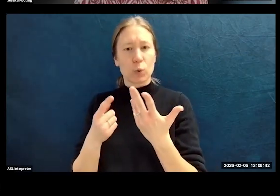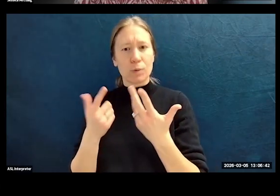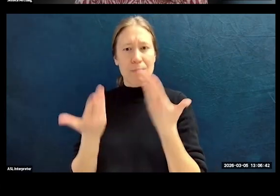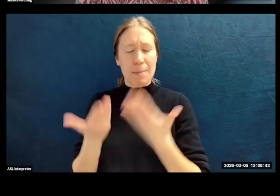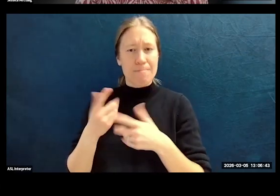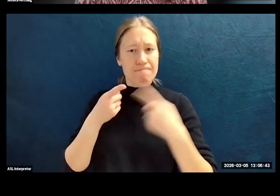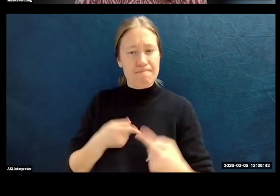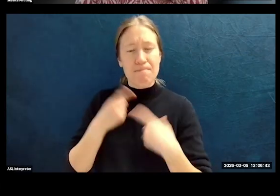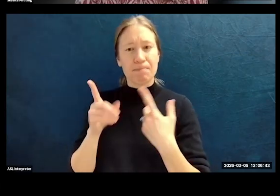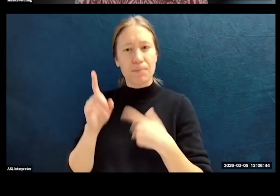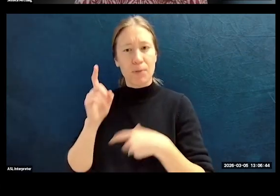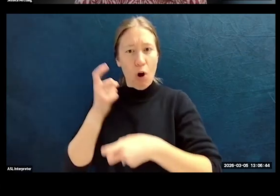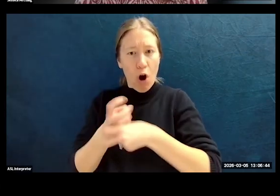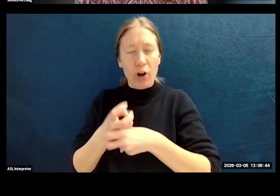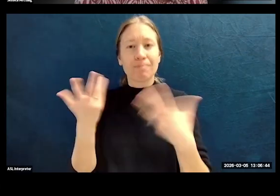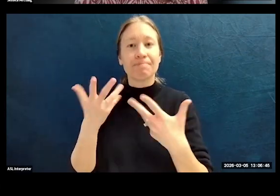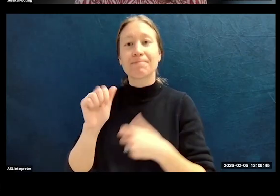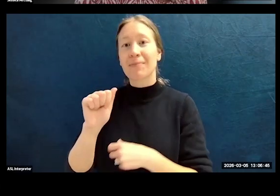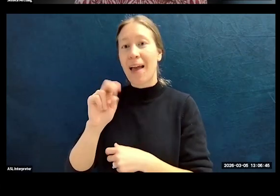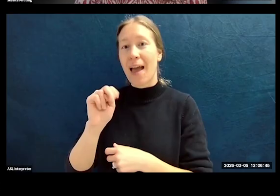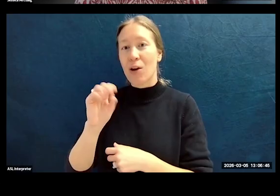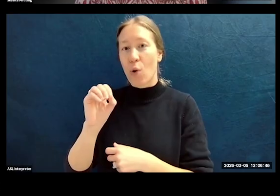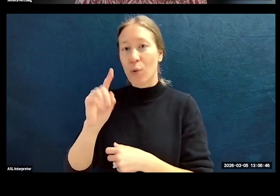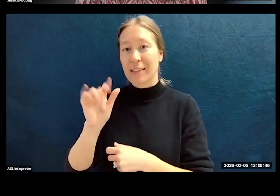including annotations, unmarked images, et cetera.